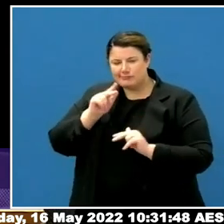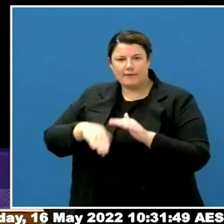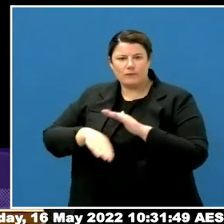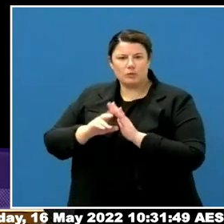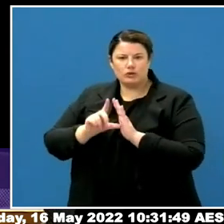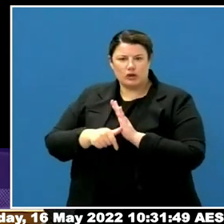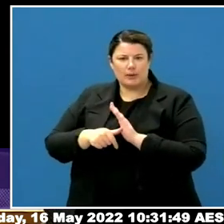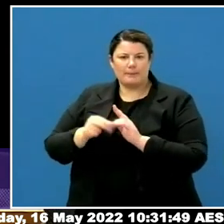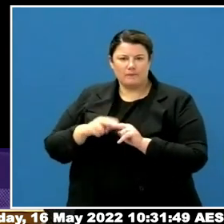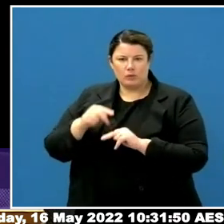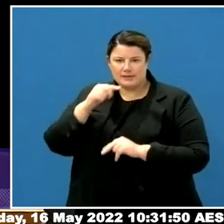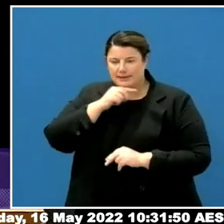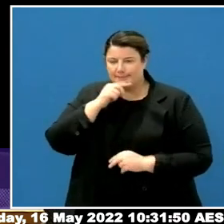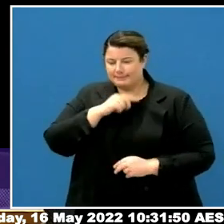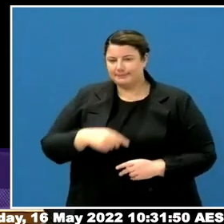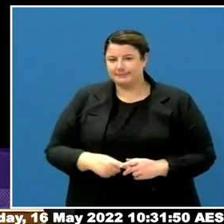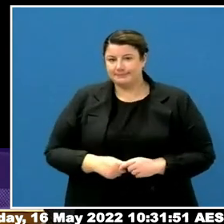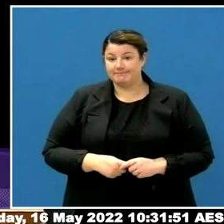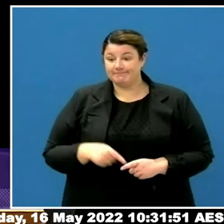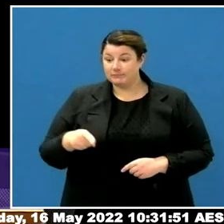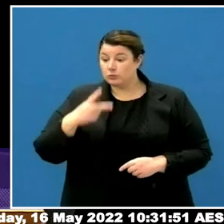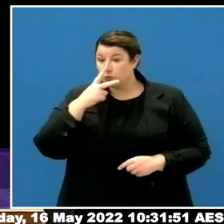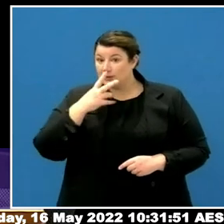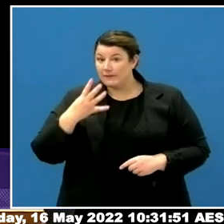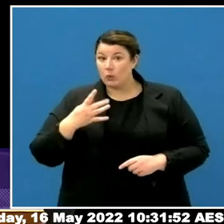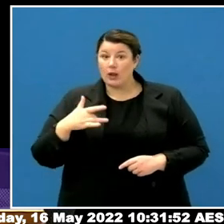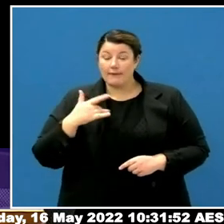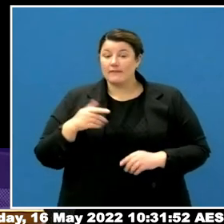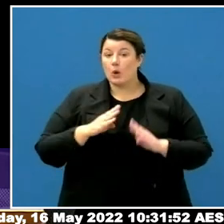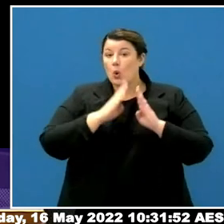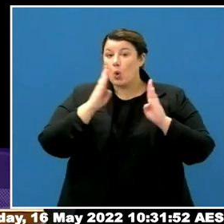Jason is 24 years old and lives at home with his parents in western Sydney.